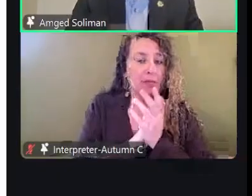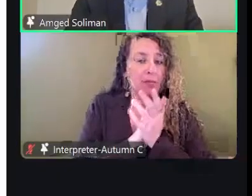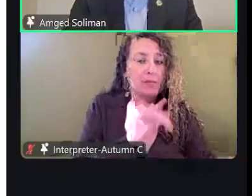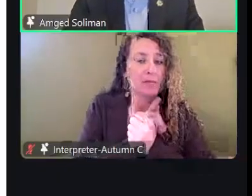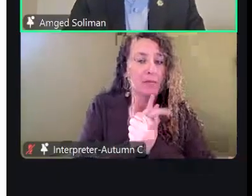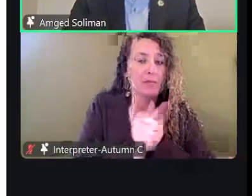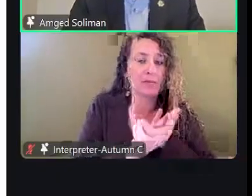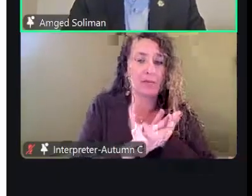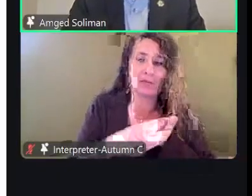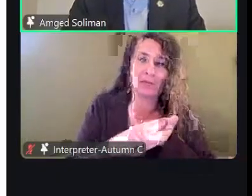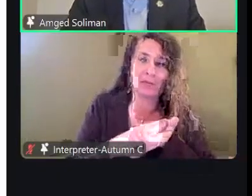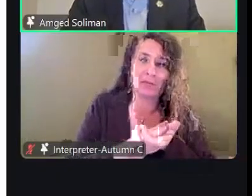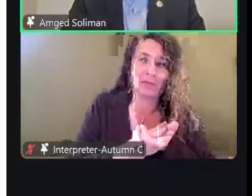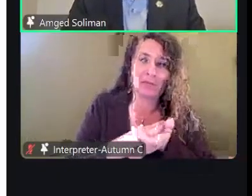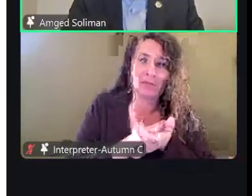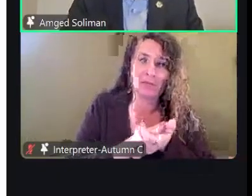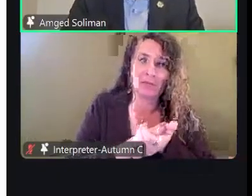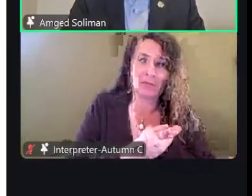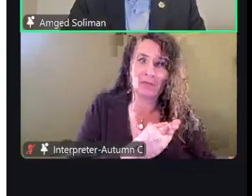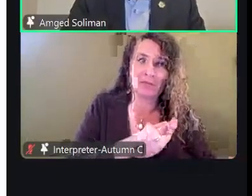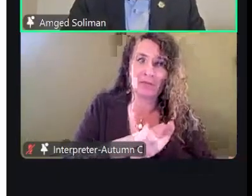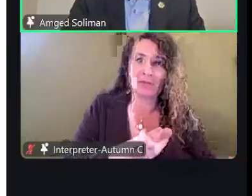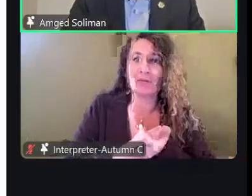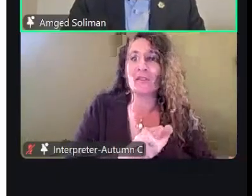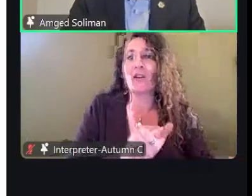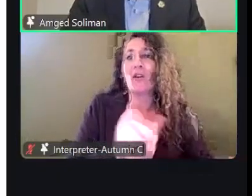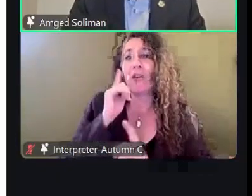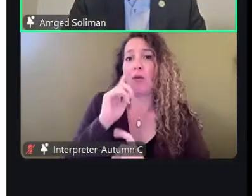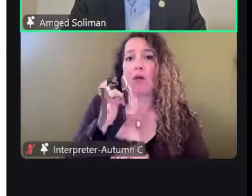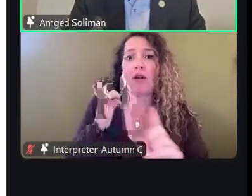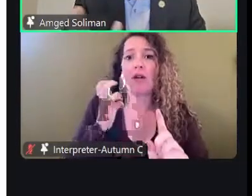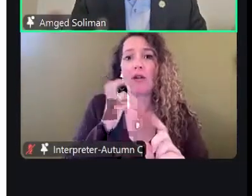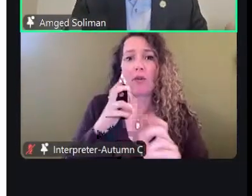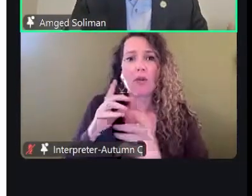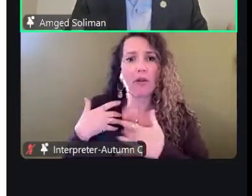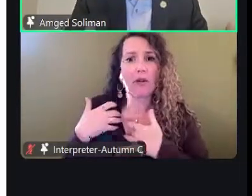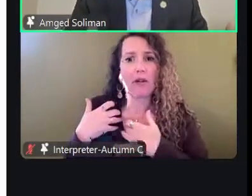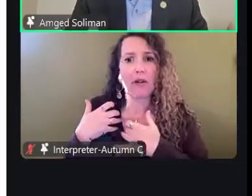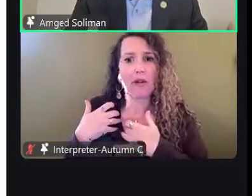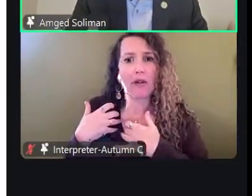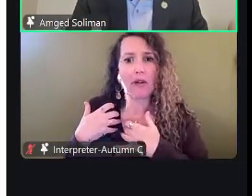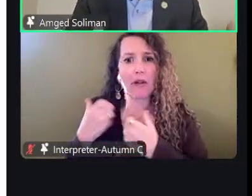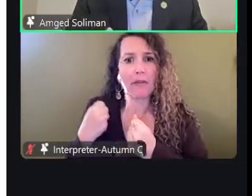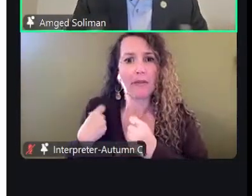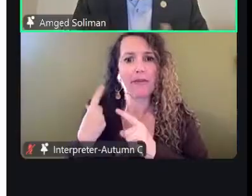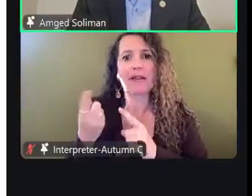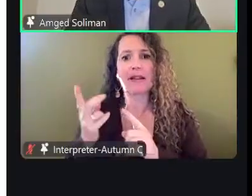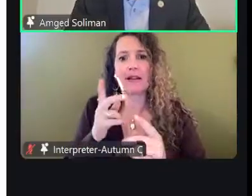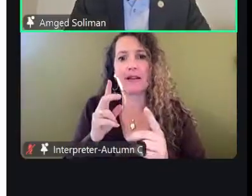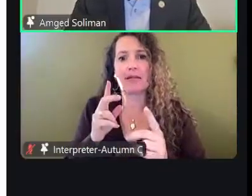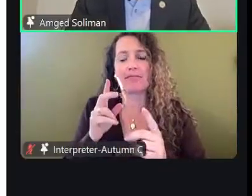developed differently of late on the oral health side. Uh, but as we've seen through the pandemic,